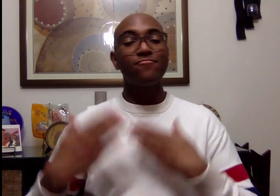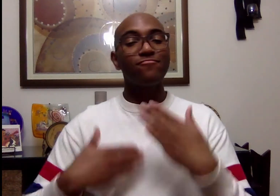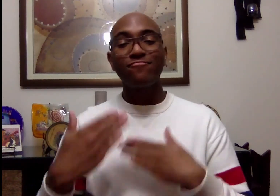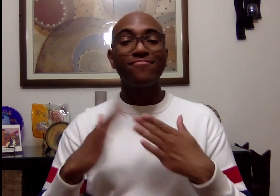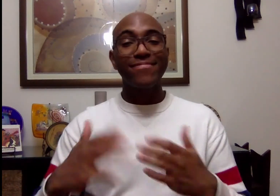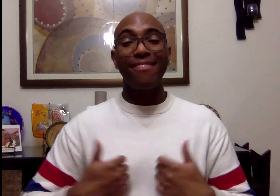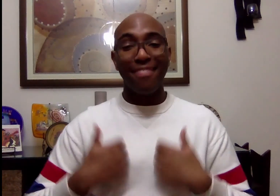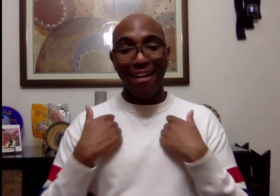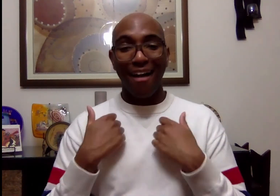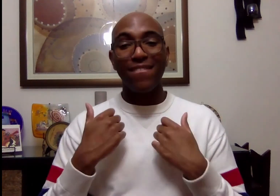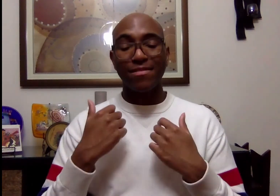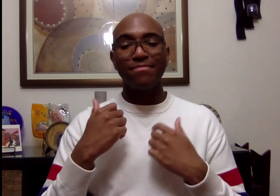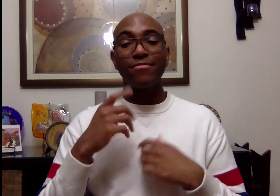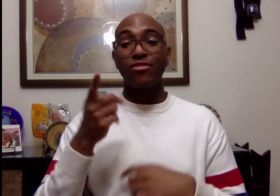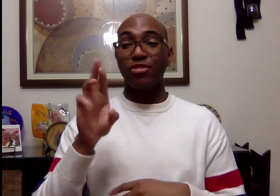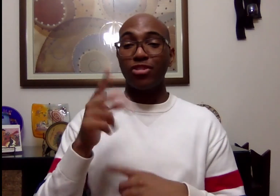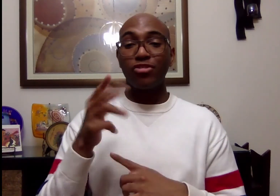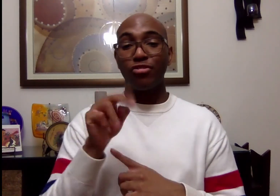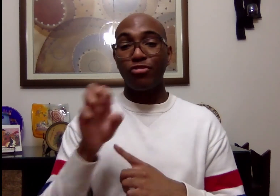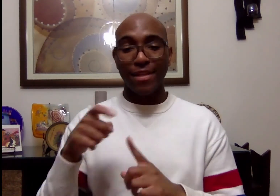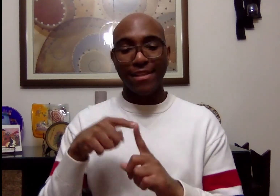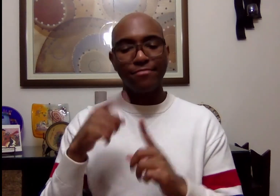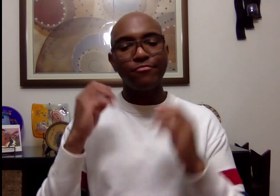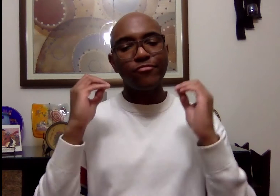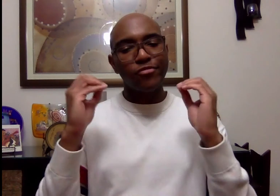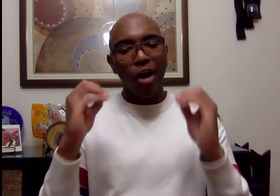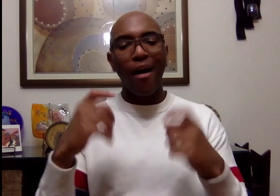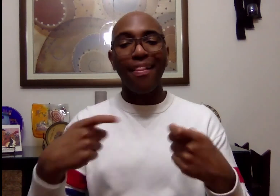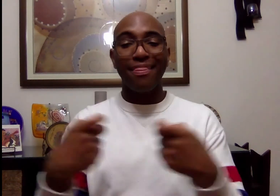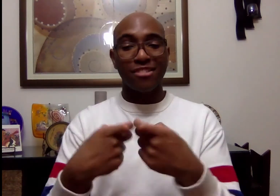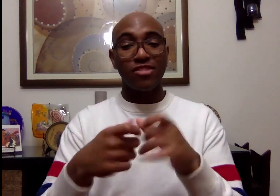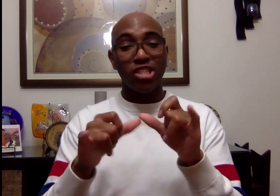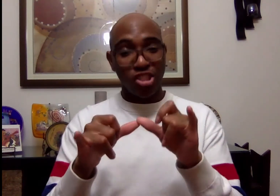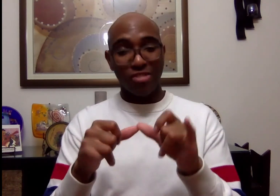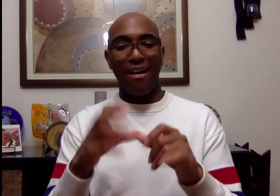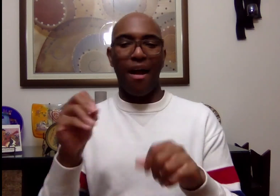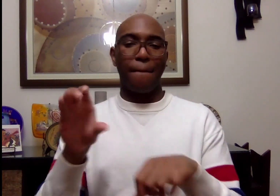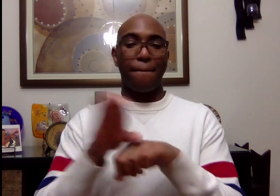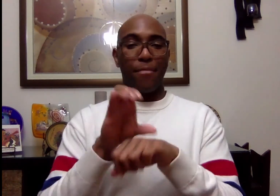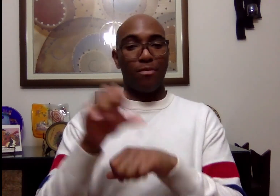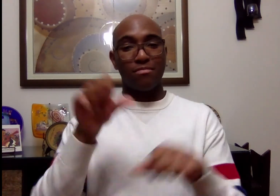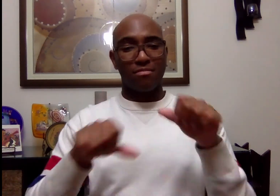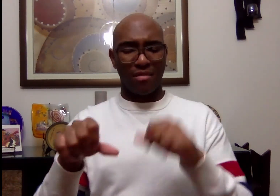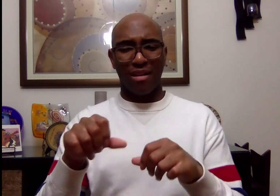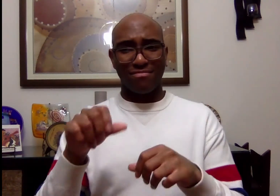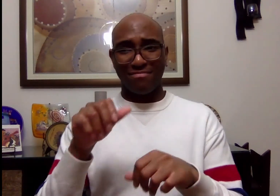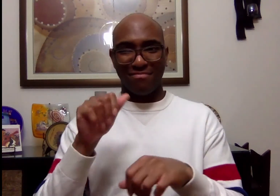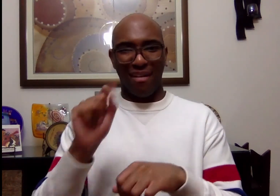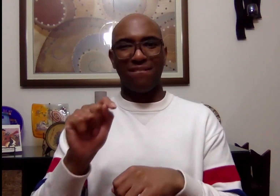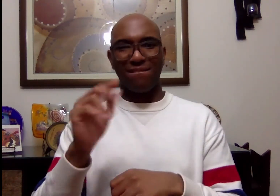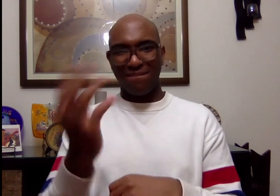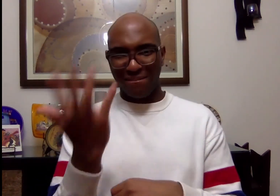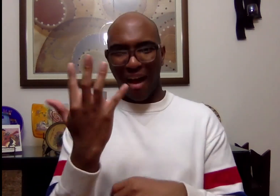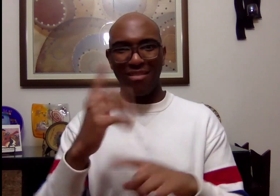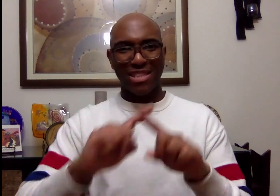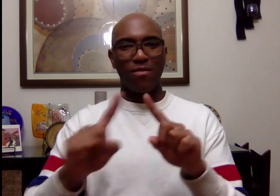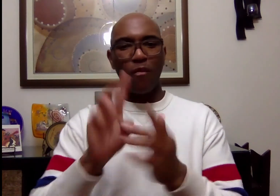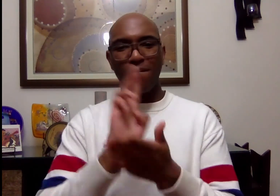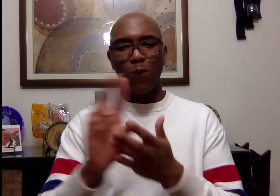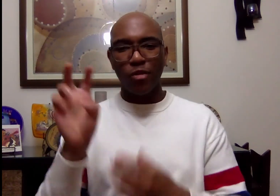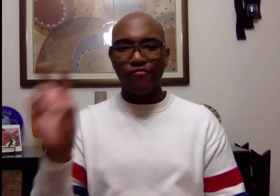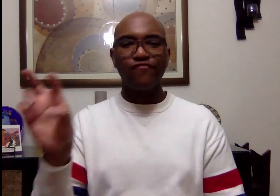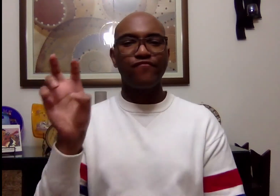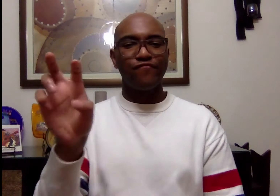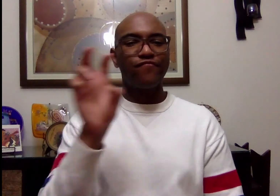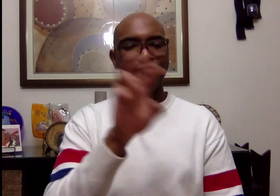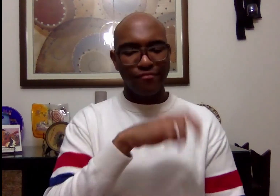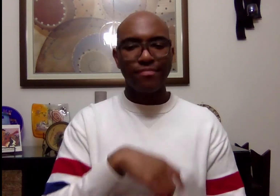In the course of his life, Dr. Greene taught electrical engineering and computer science for five universities,